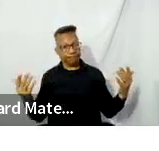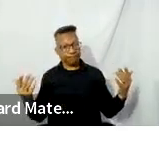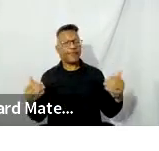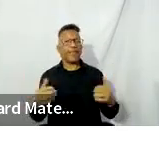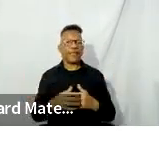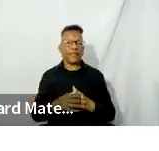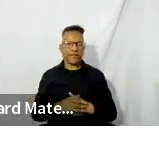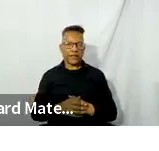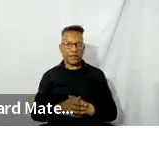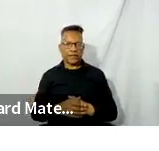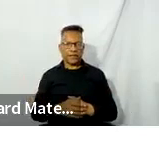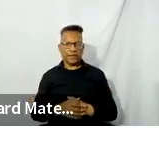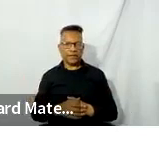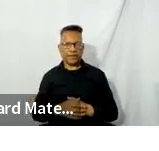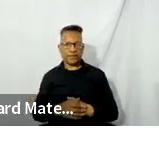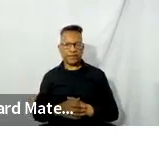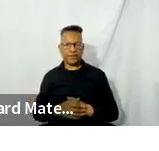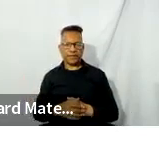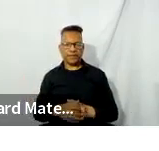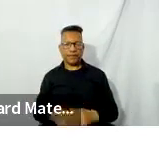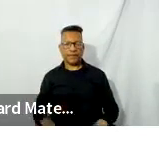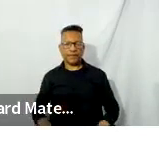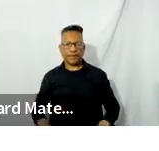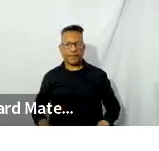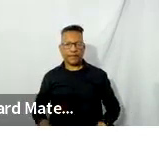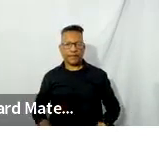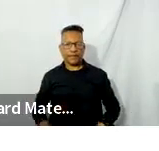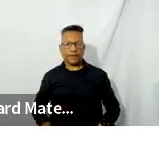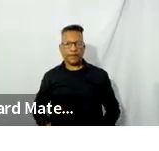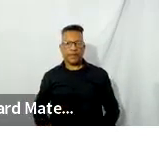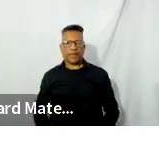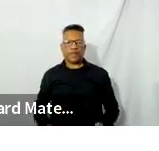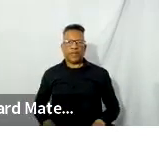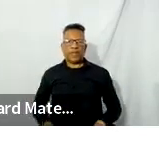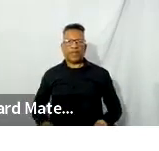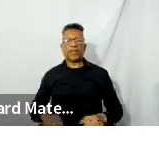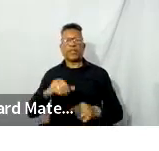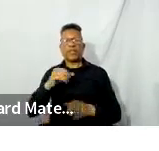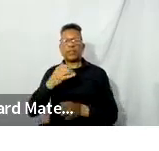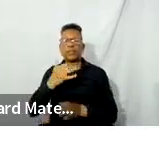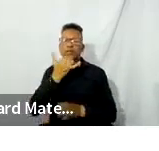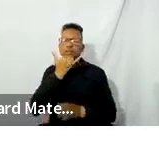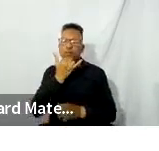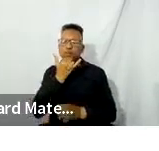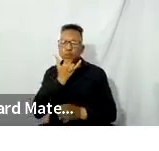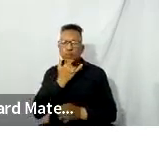Hello! i'm i'm sorry it's just been so cool quick there's so much to think about quick there's so much to think